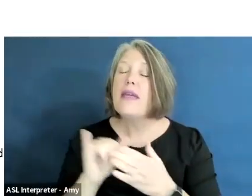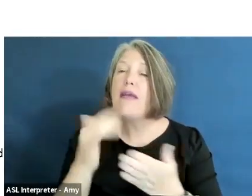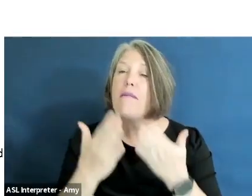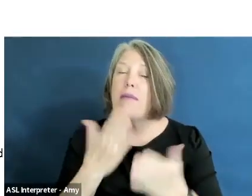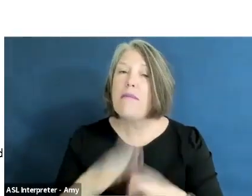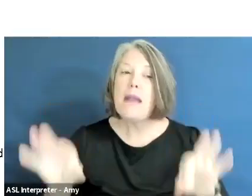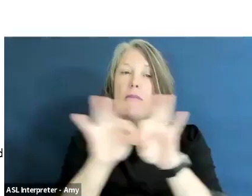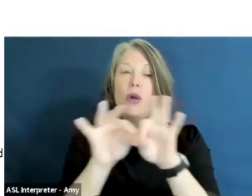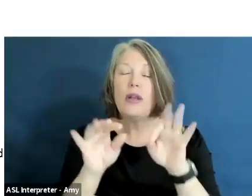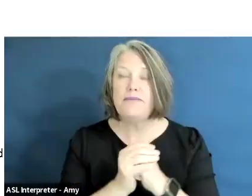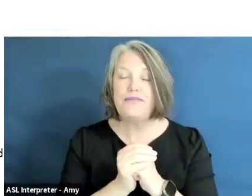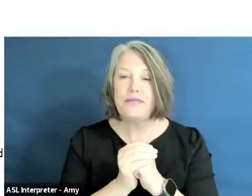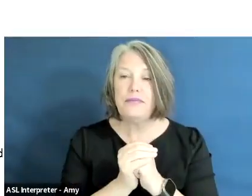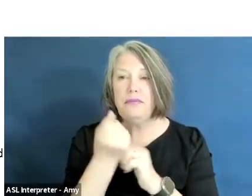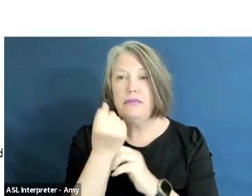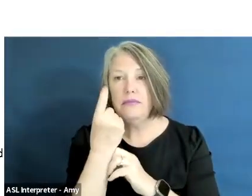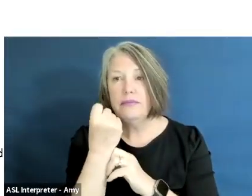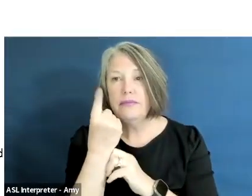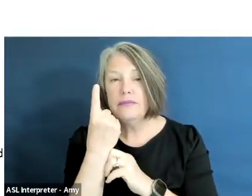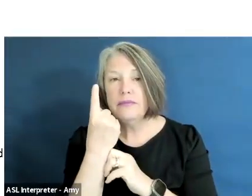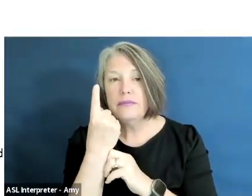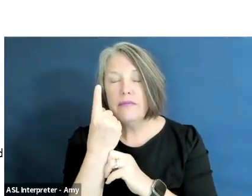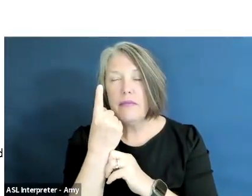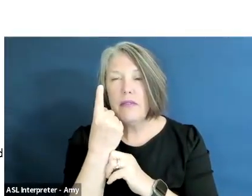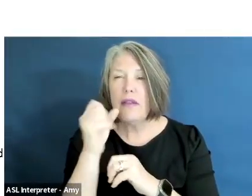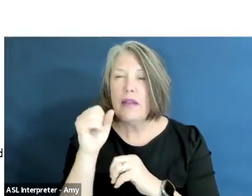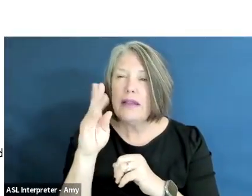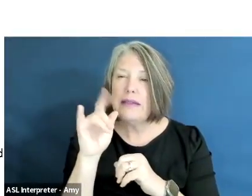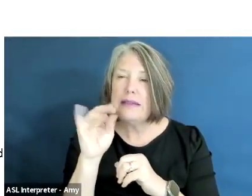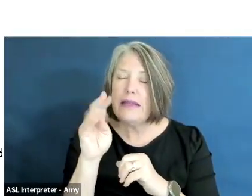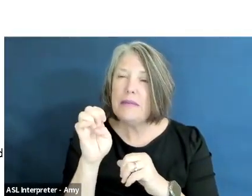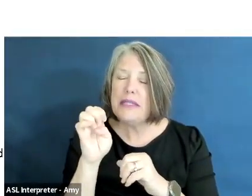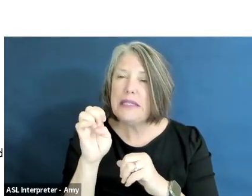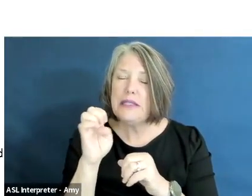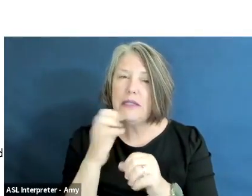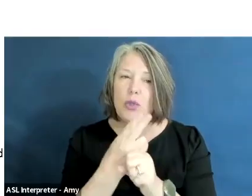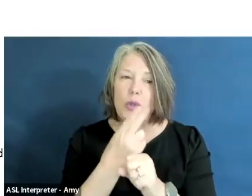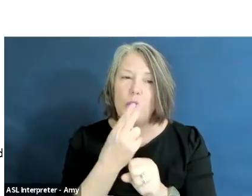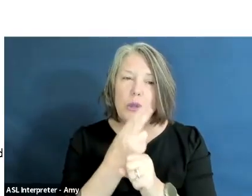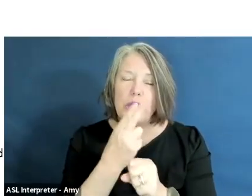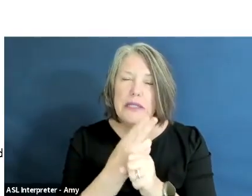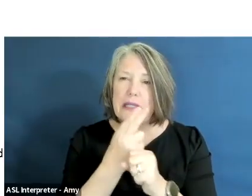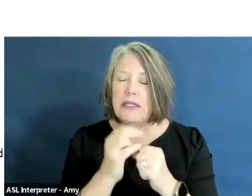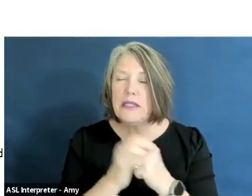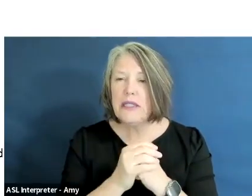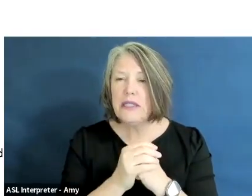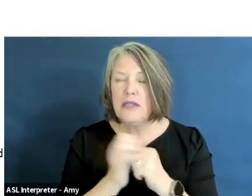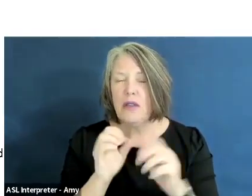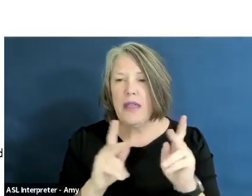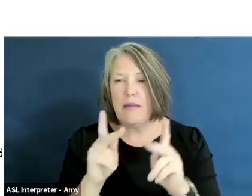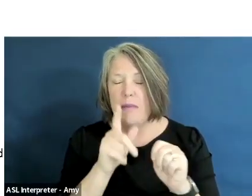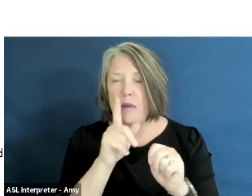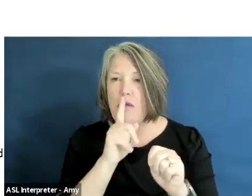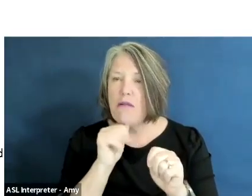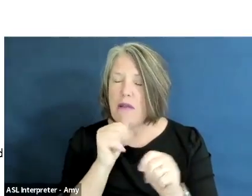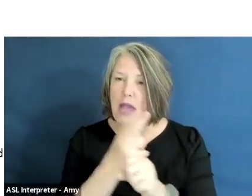would be understanding substance use, trying to make it so that people are not using alcohol, tobacco,